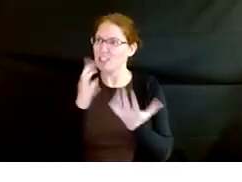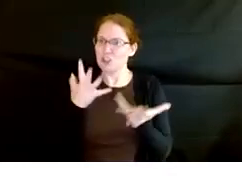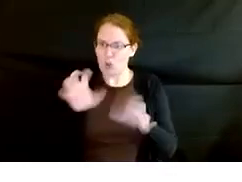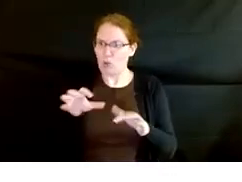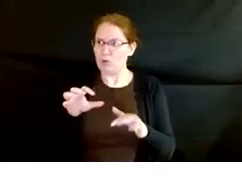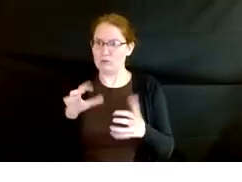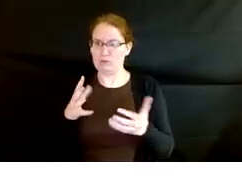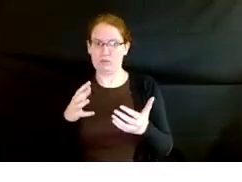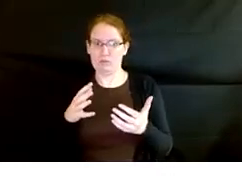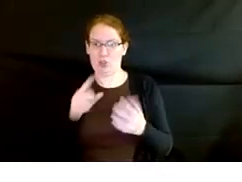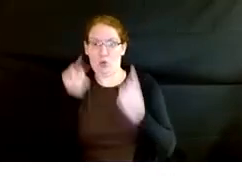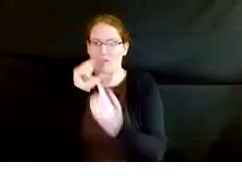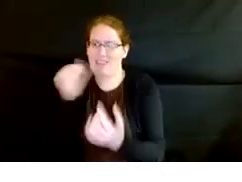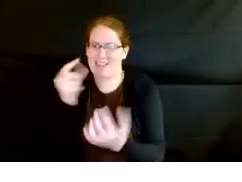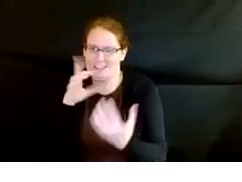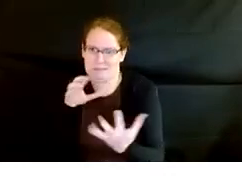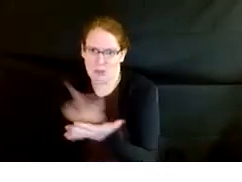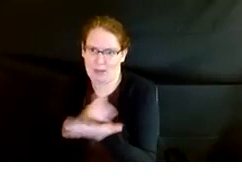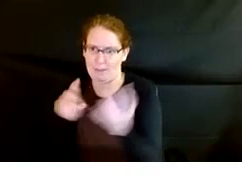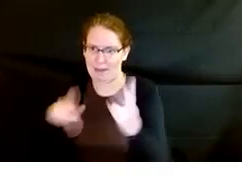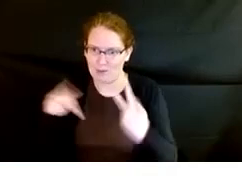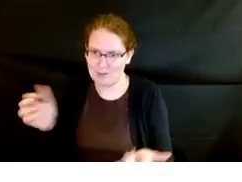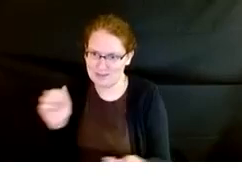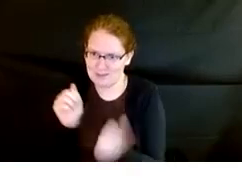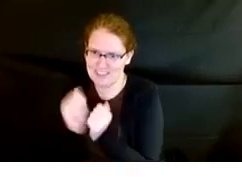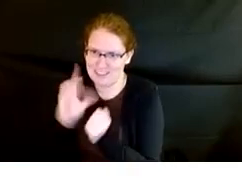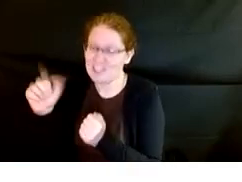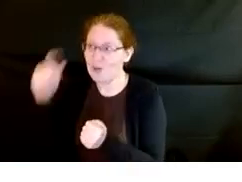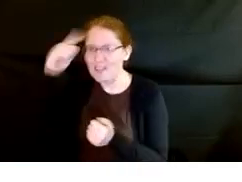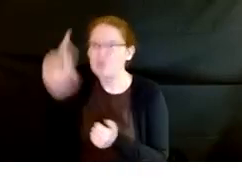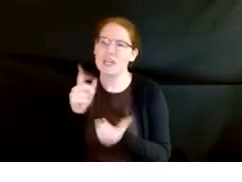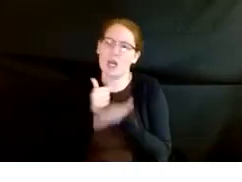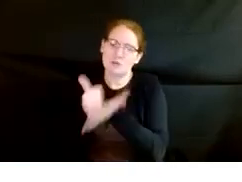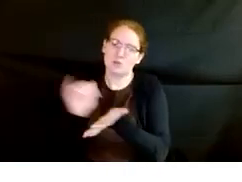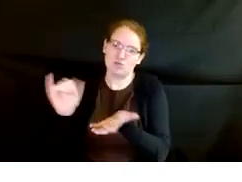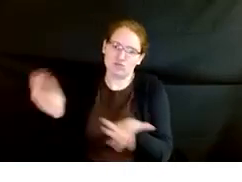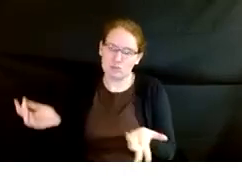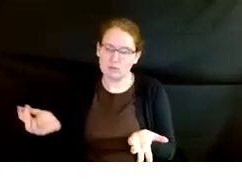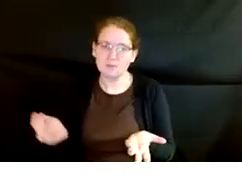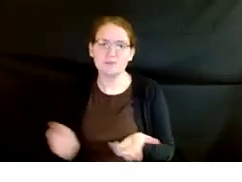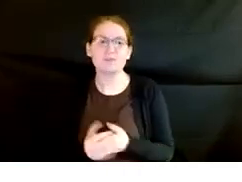with disabilities and so I think that approach was was very helpful here, going back to, going back to